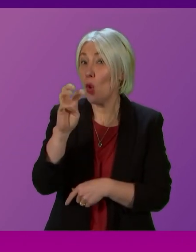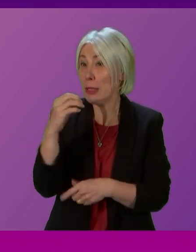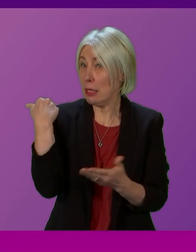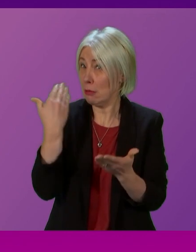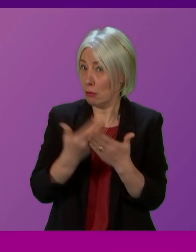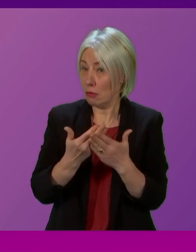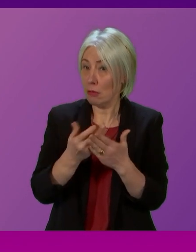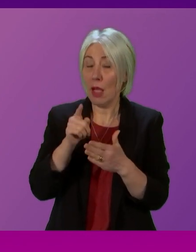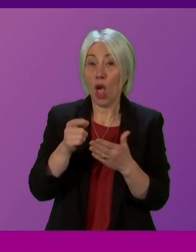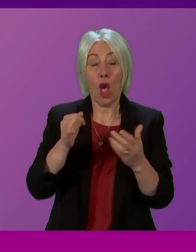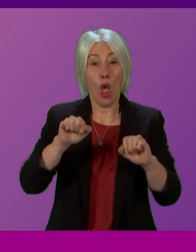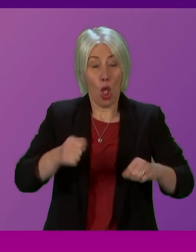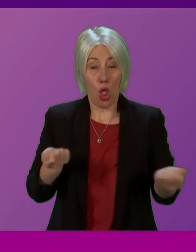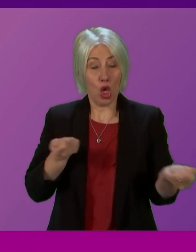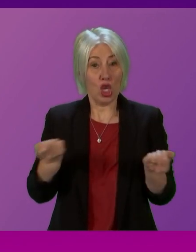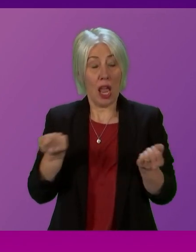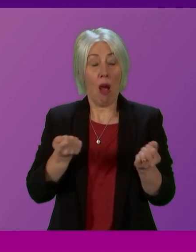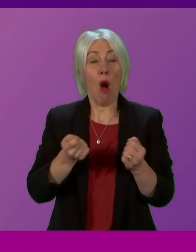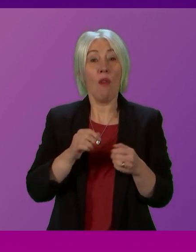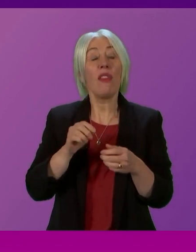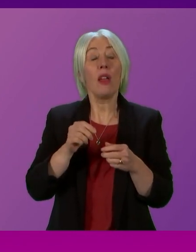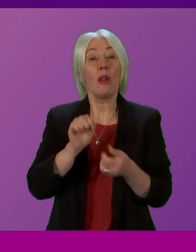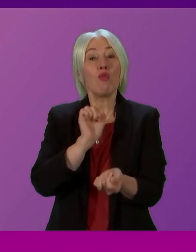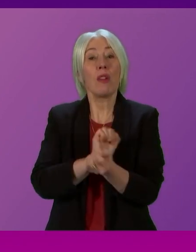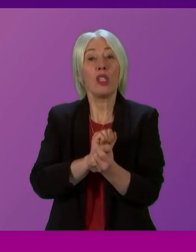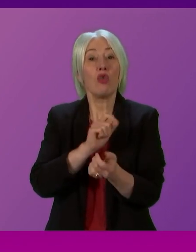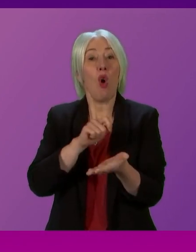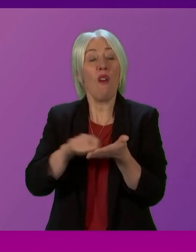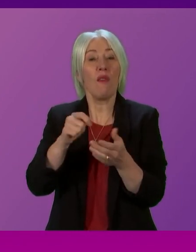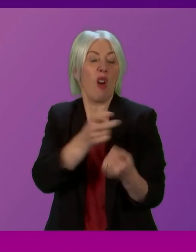As the chair of the Prison Officers Association Scotland said himself this week, the prison